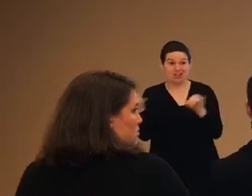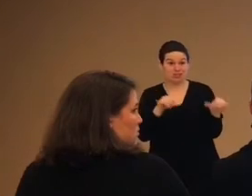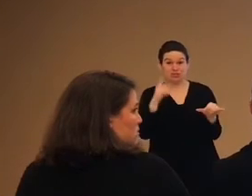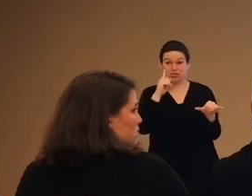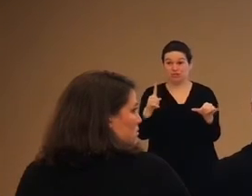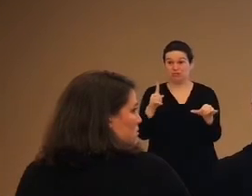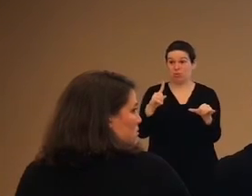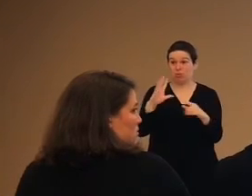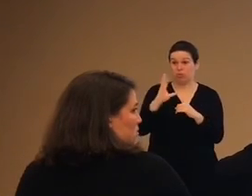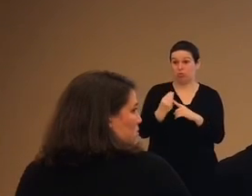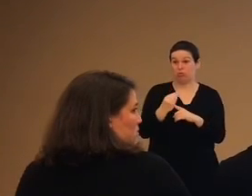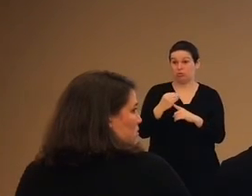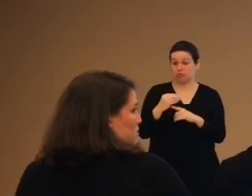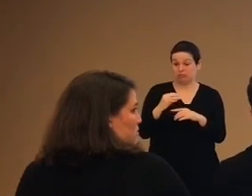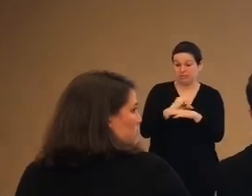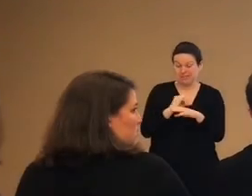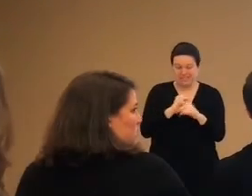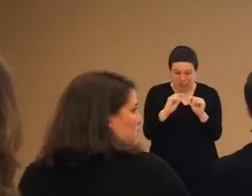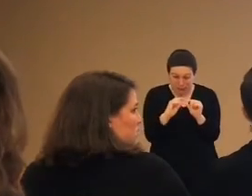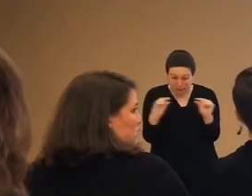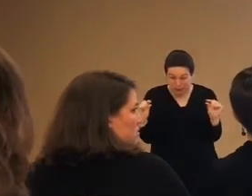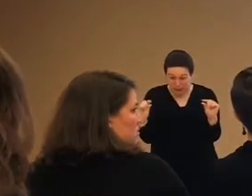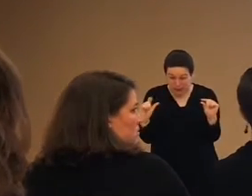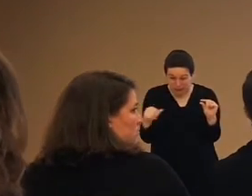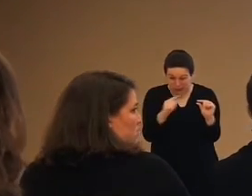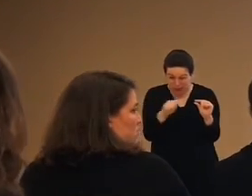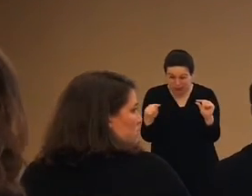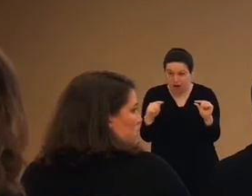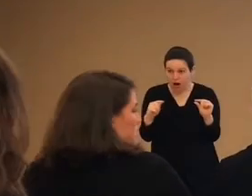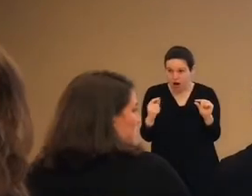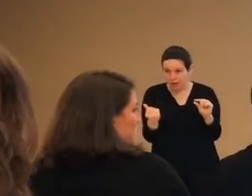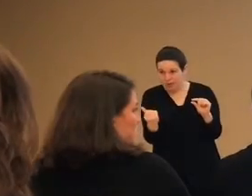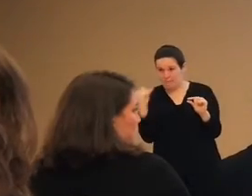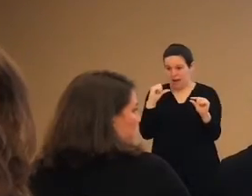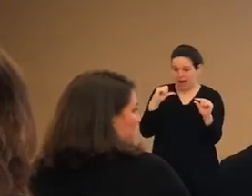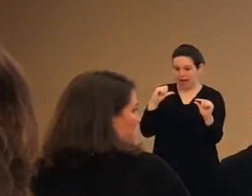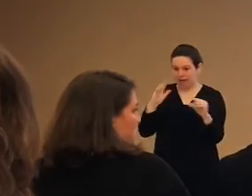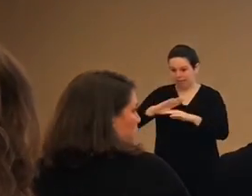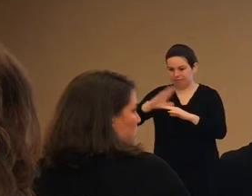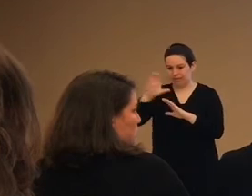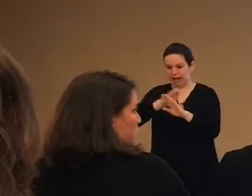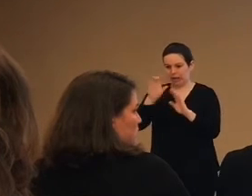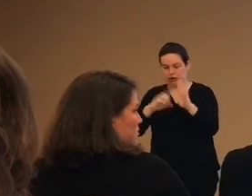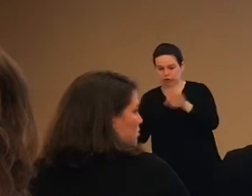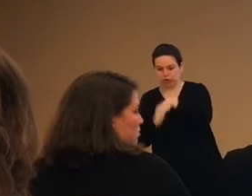And it's in the tiniest print on the back of your calendar. That says oh. Yeah, if you need this